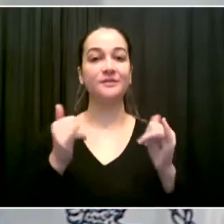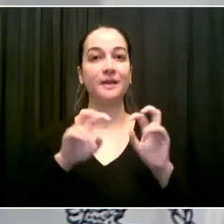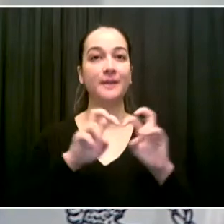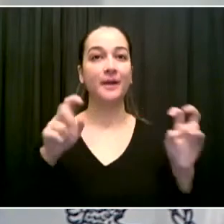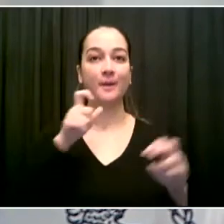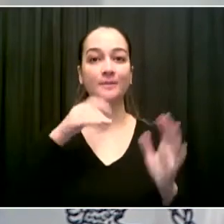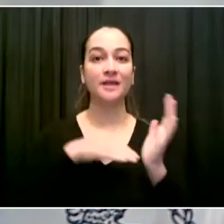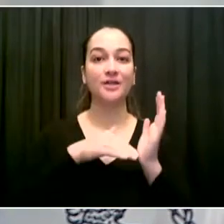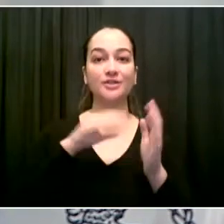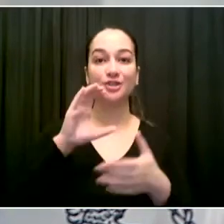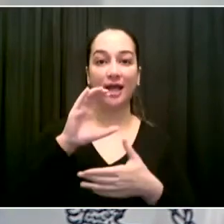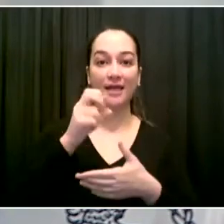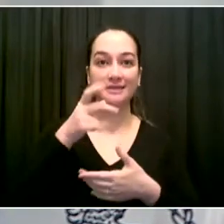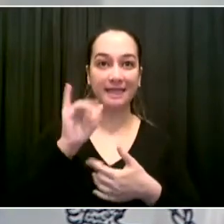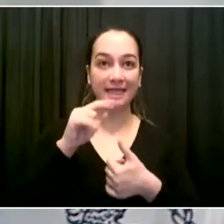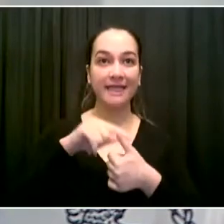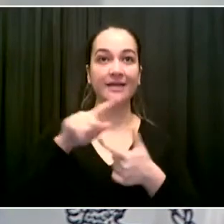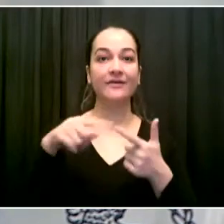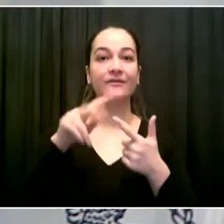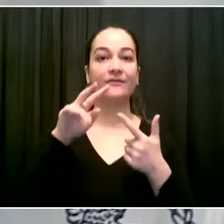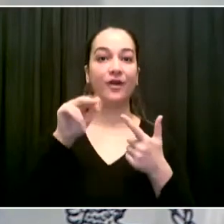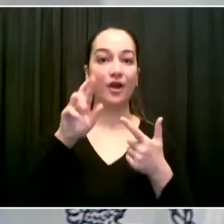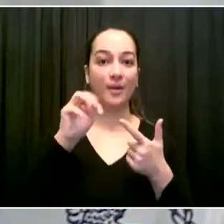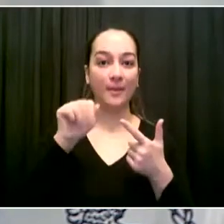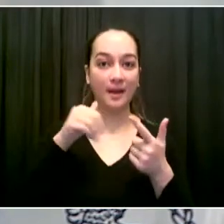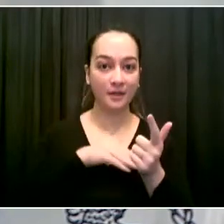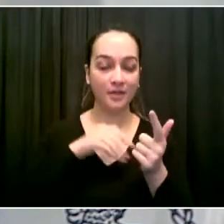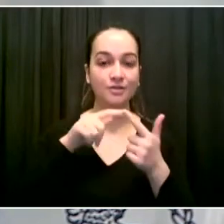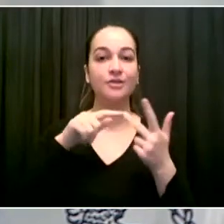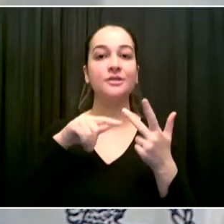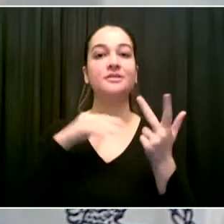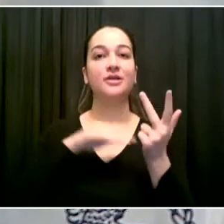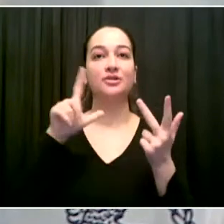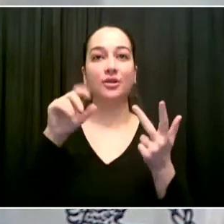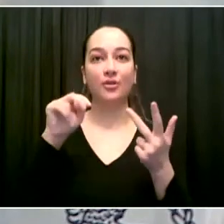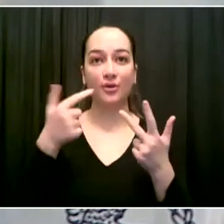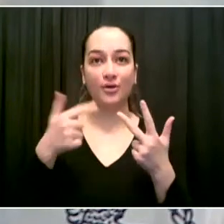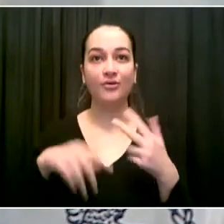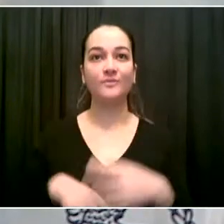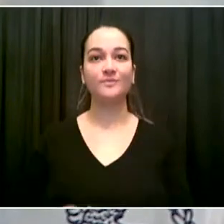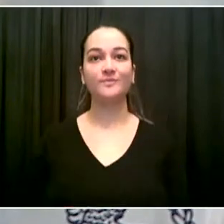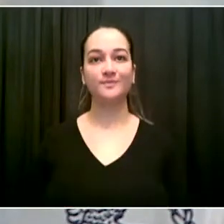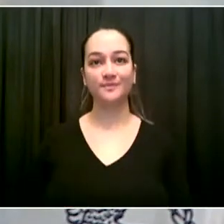WE ARE JOINED TODAY BY DR.